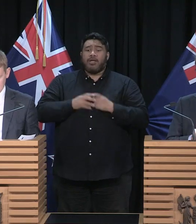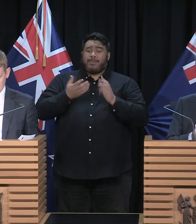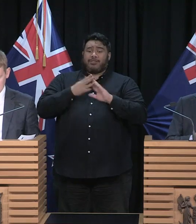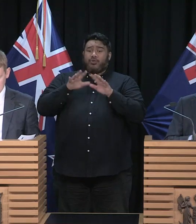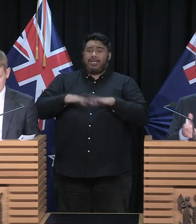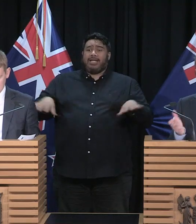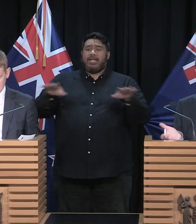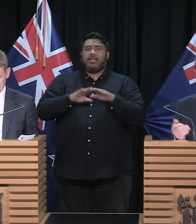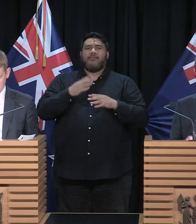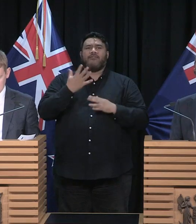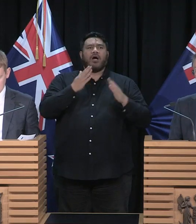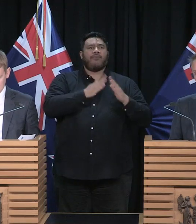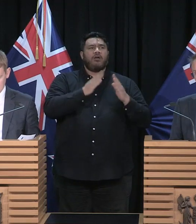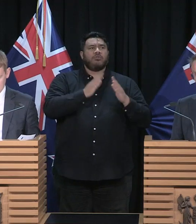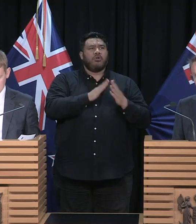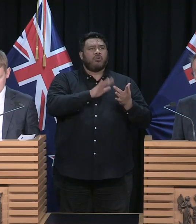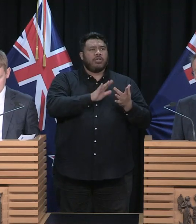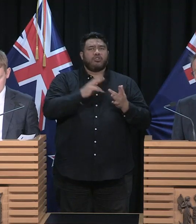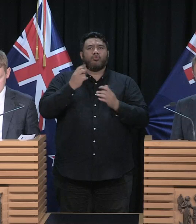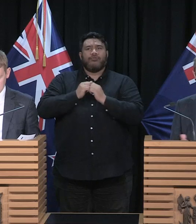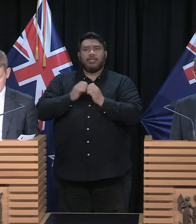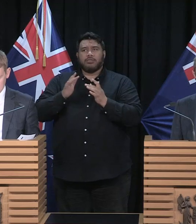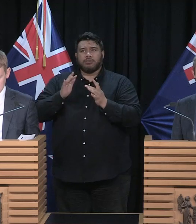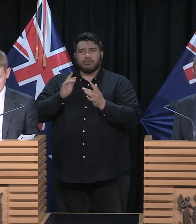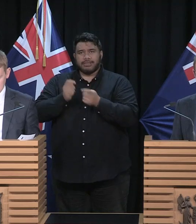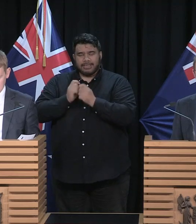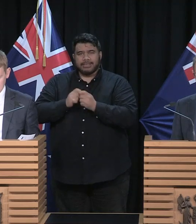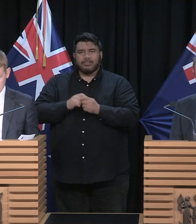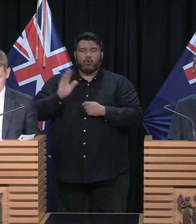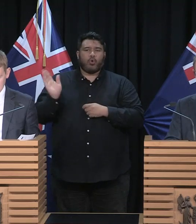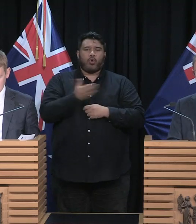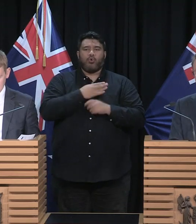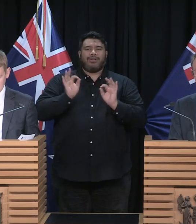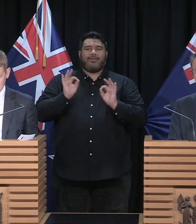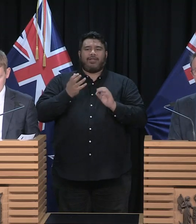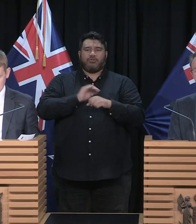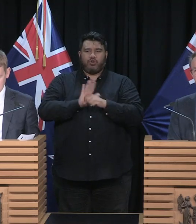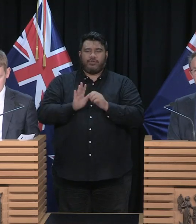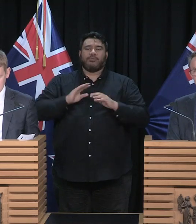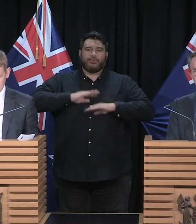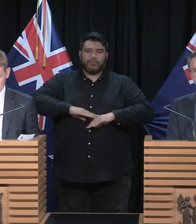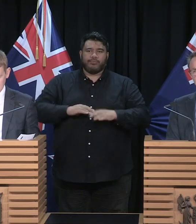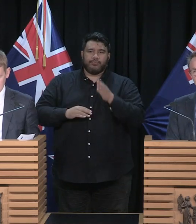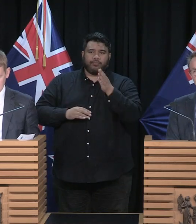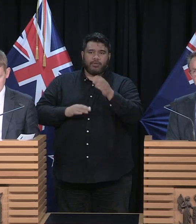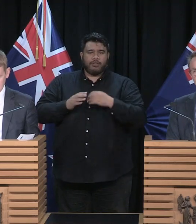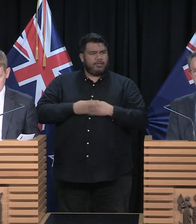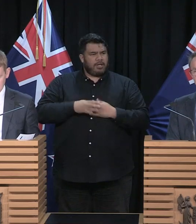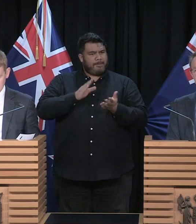morning and is being tested today. And in the community, there were five household contacts and two friends - all